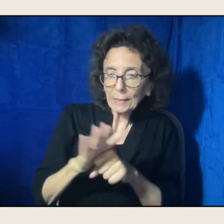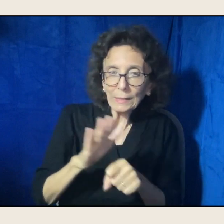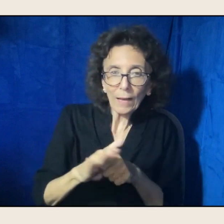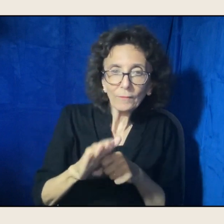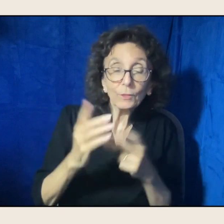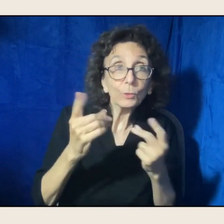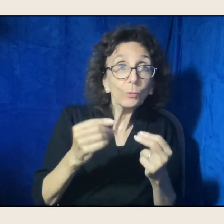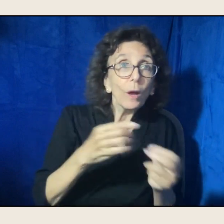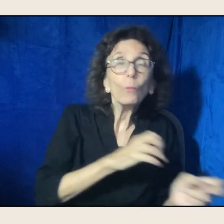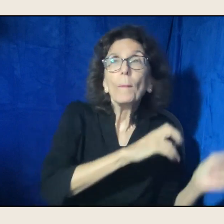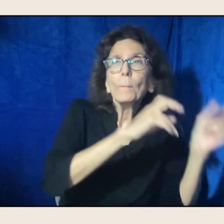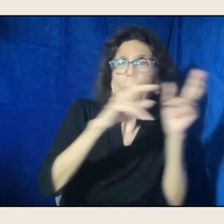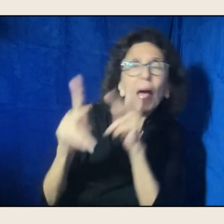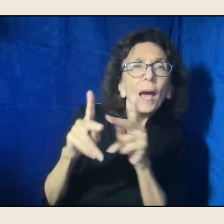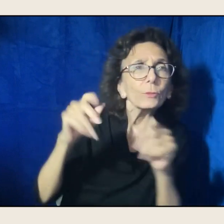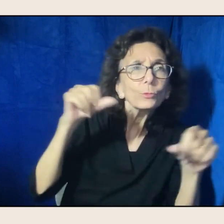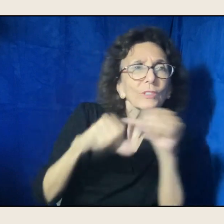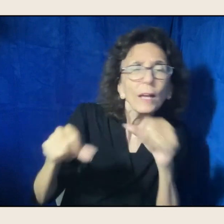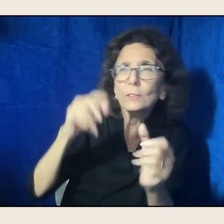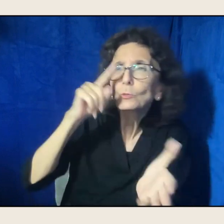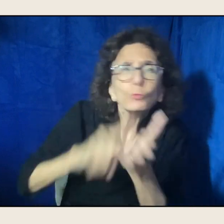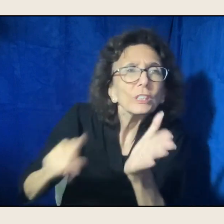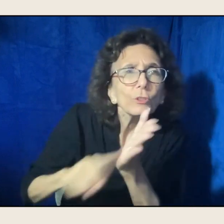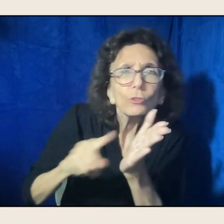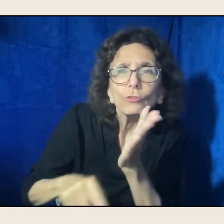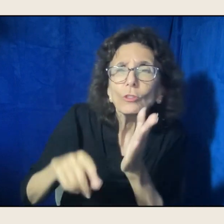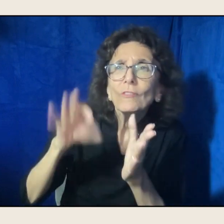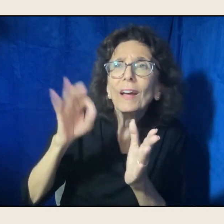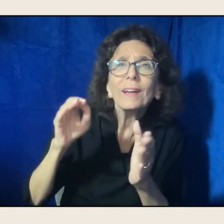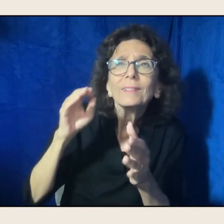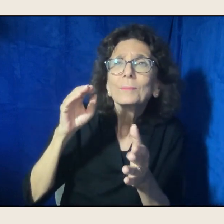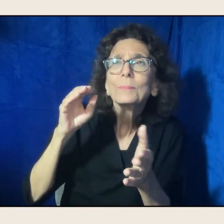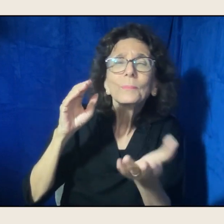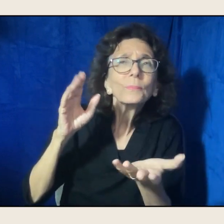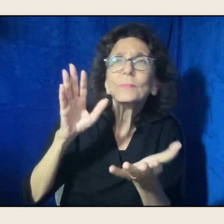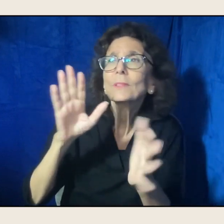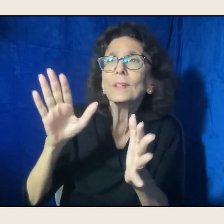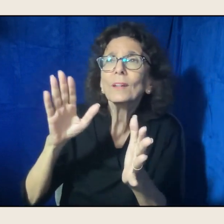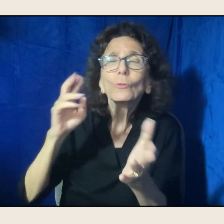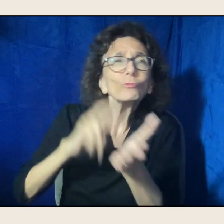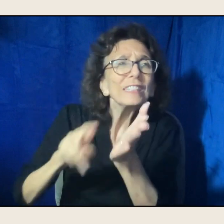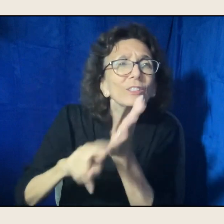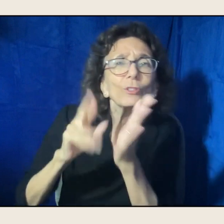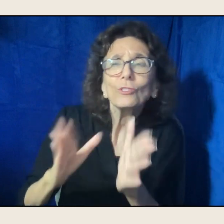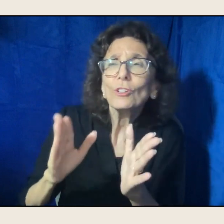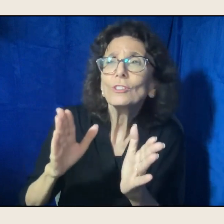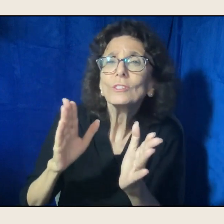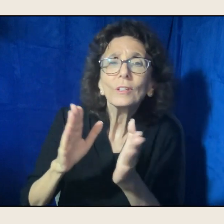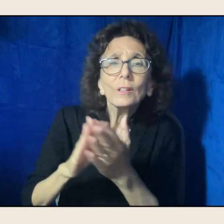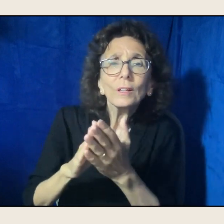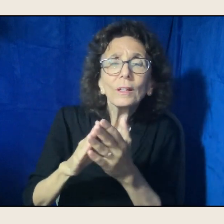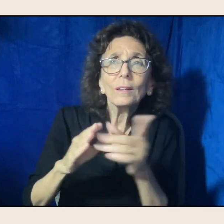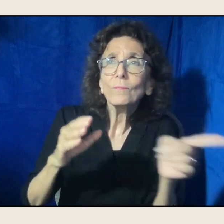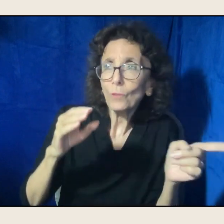and tried to find doctors or researchers in the city of New Orleans and the rest of the country